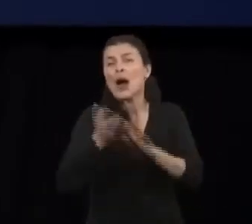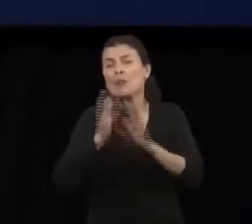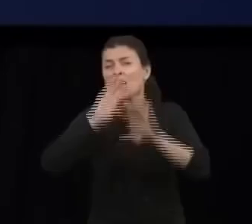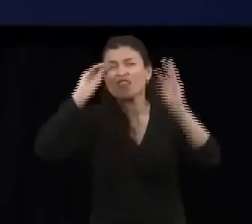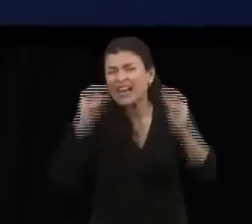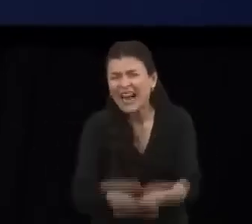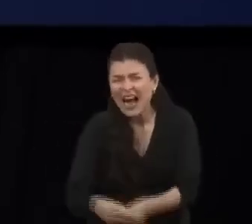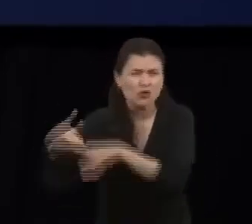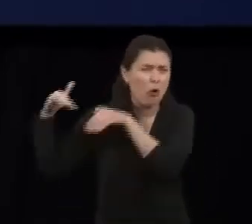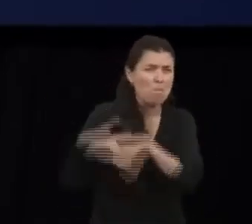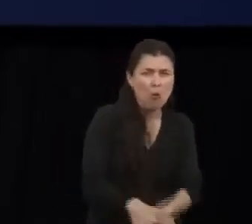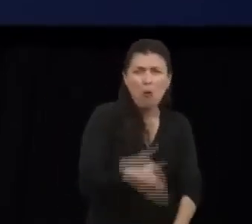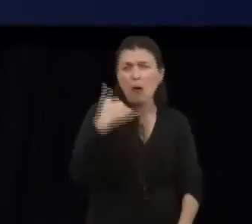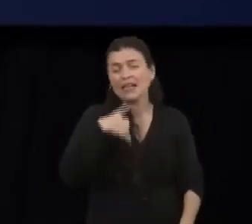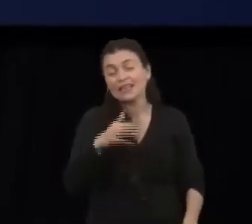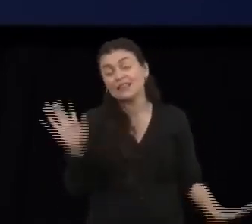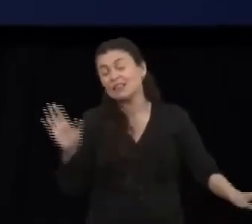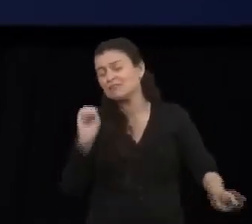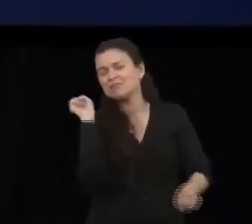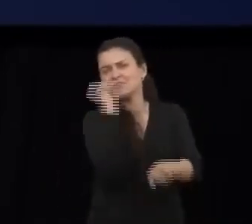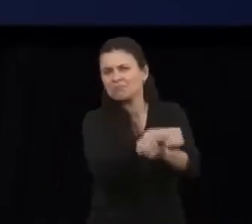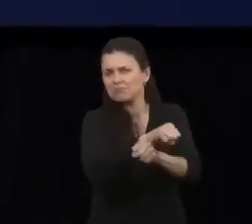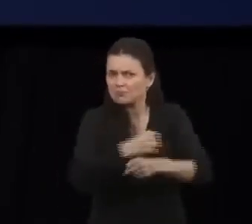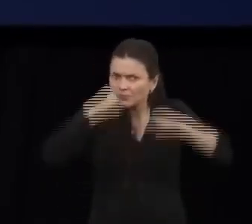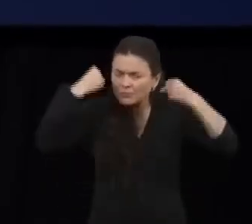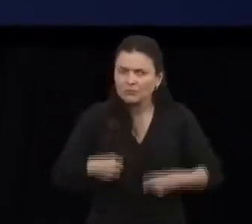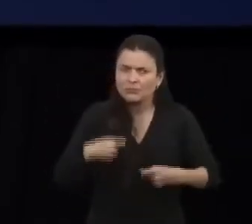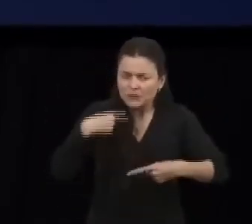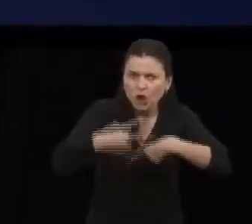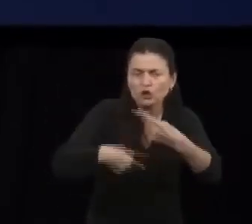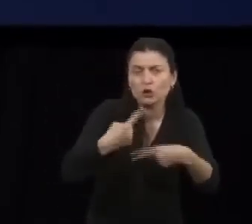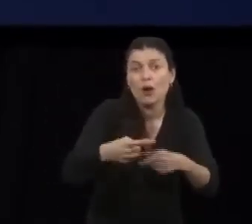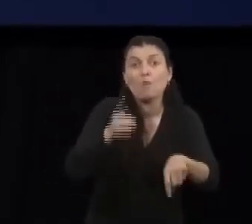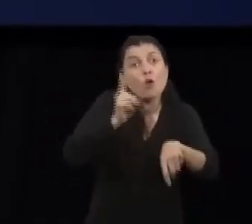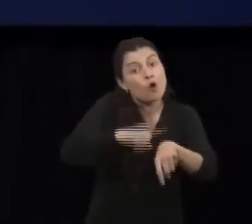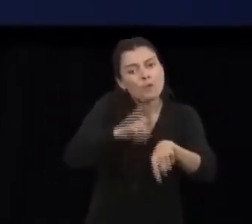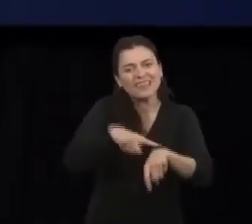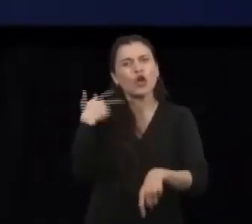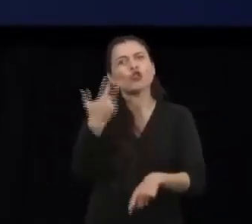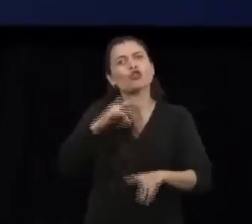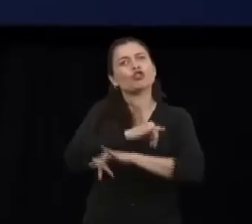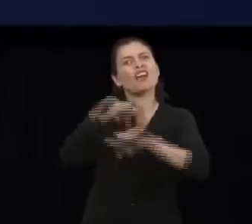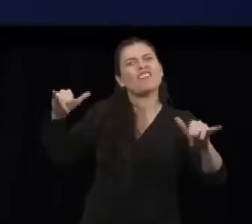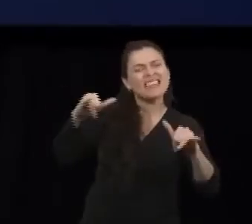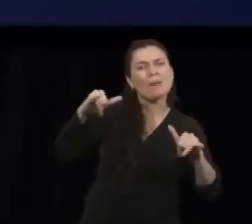Not only that, when the bands were announced everyone said that they were going to go to the roof of the band,